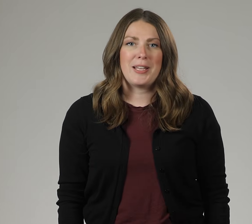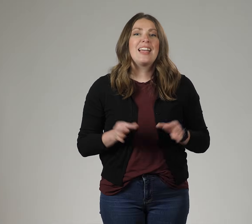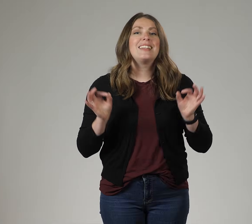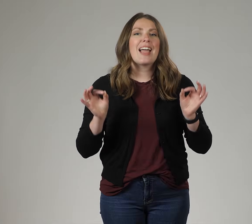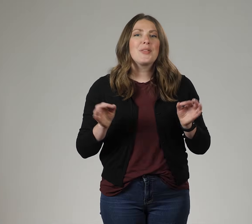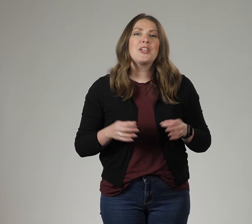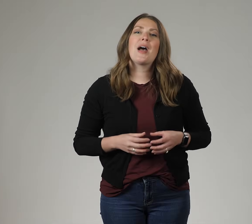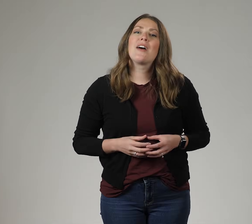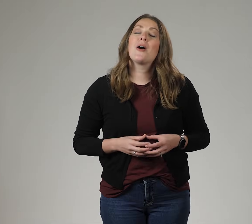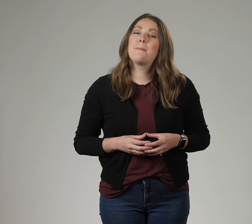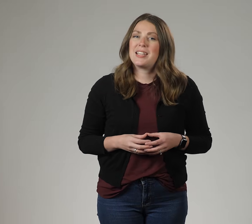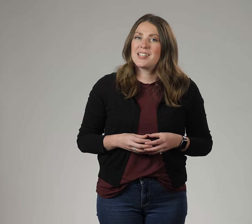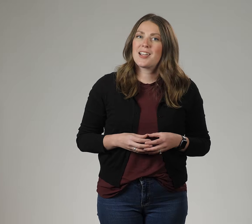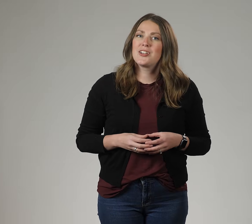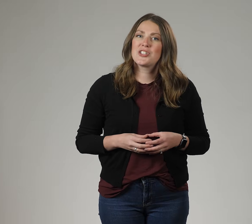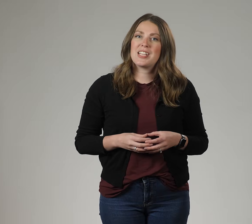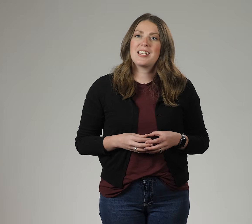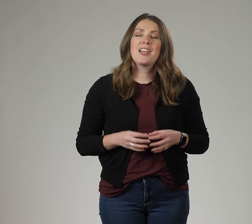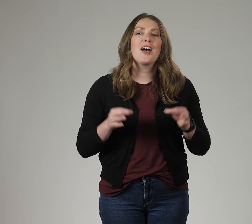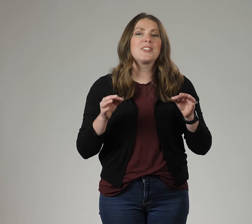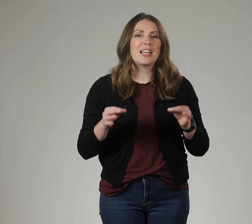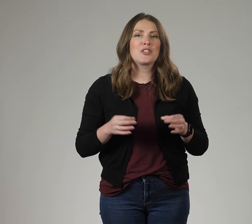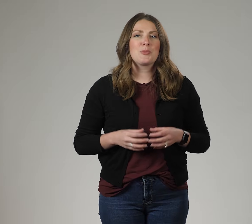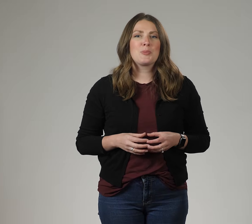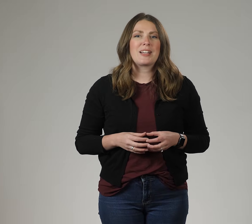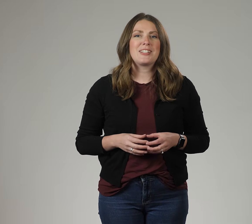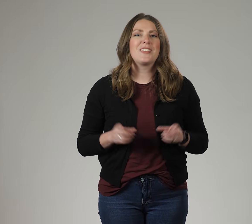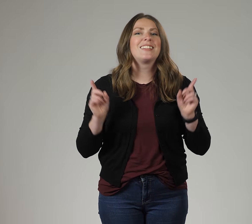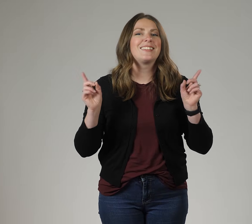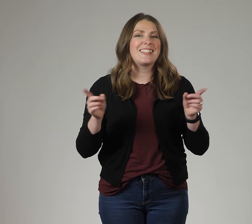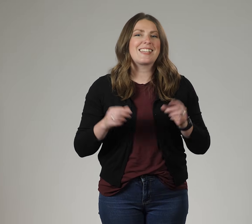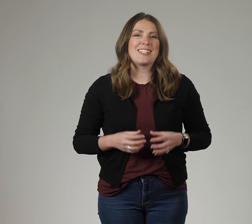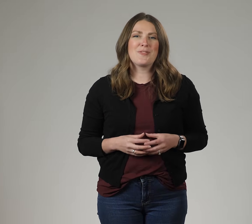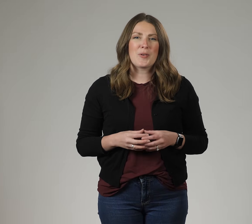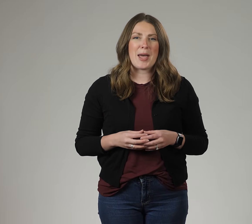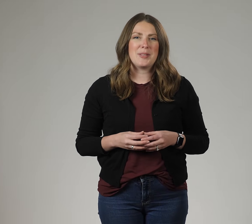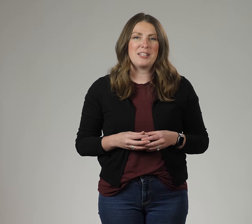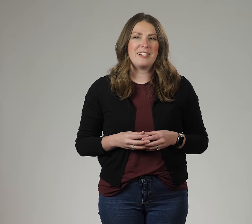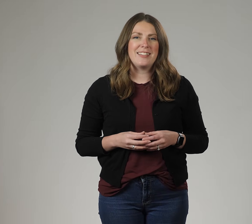Now that you have a basic understanding of signer's perspective, let's get to the vocabulary.